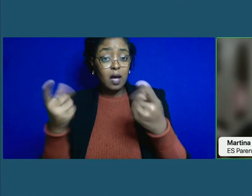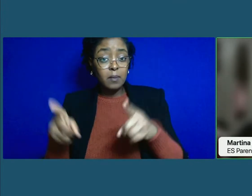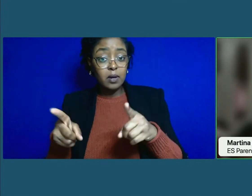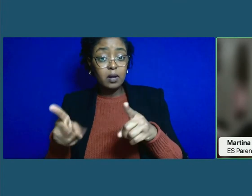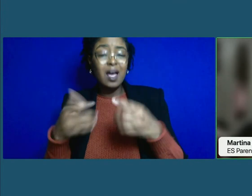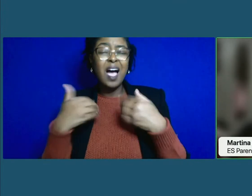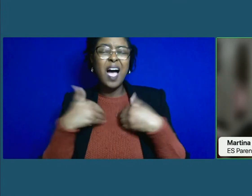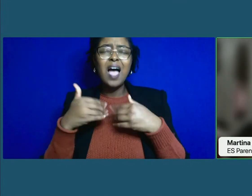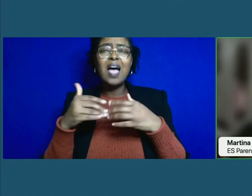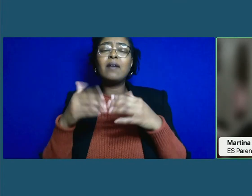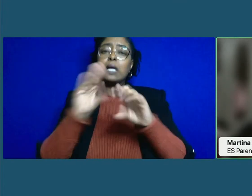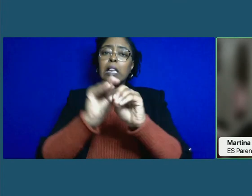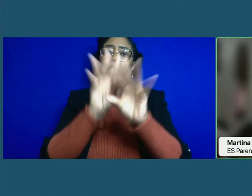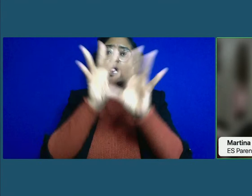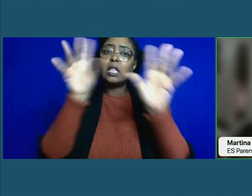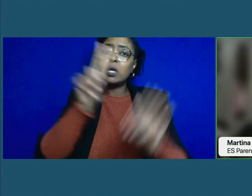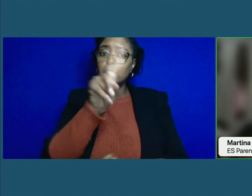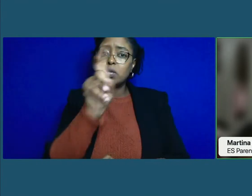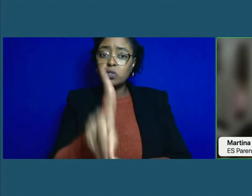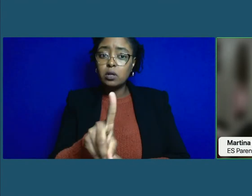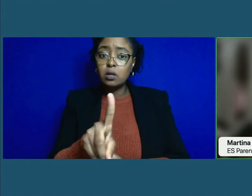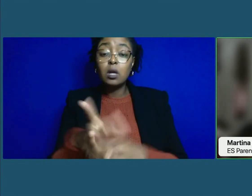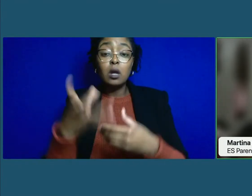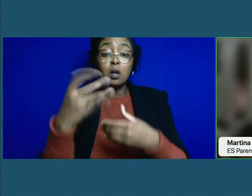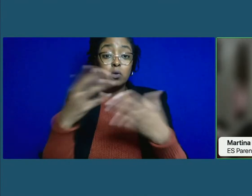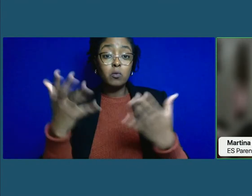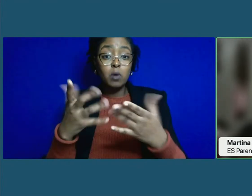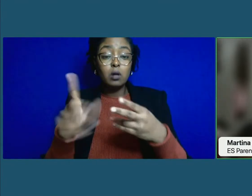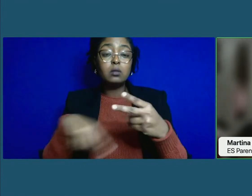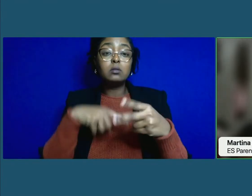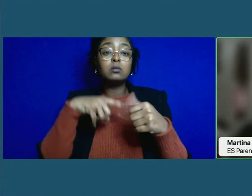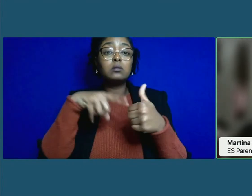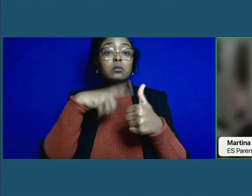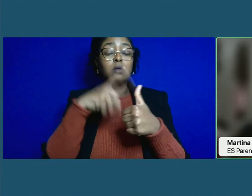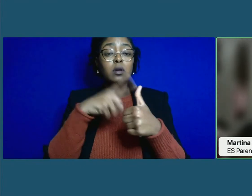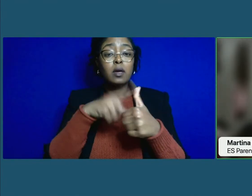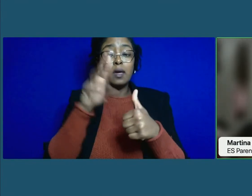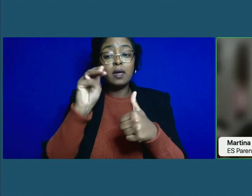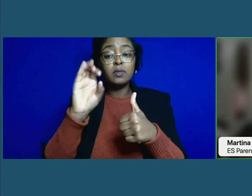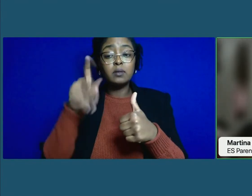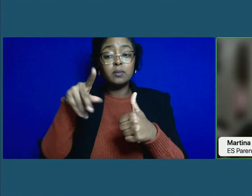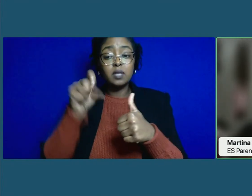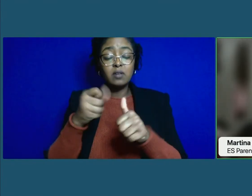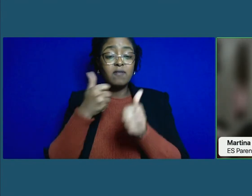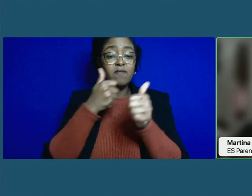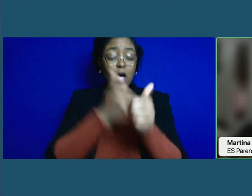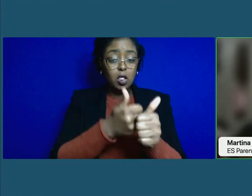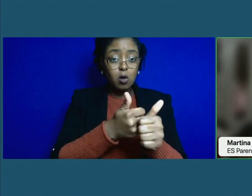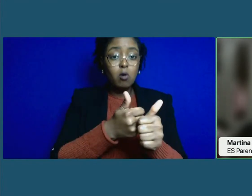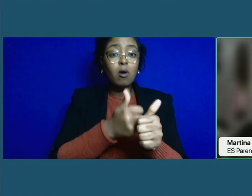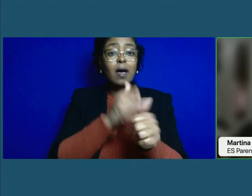within this community meeting there were very clear asks, Um,